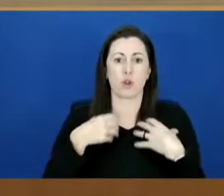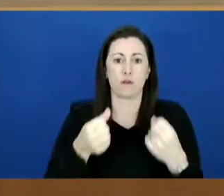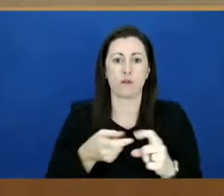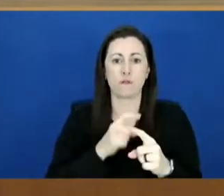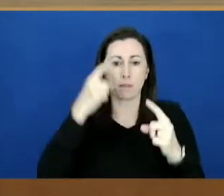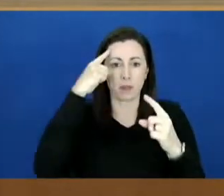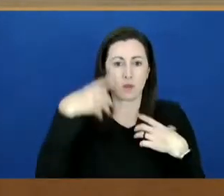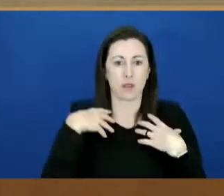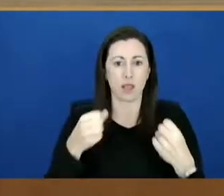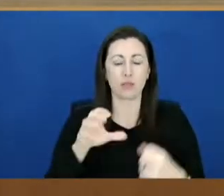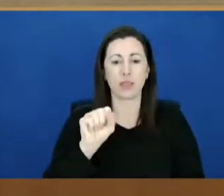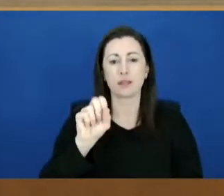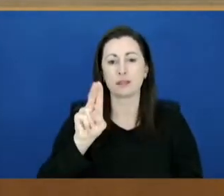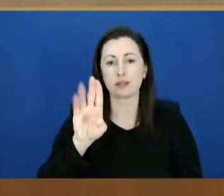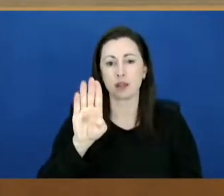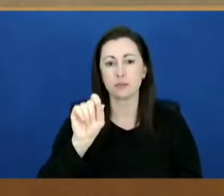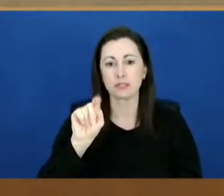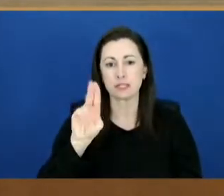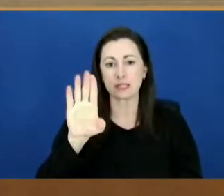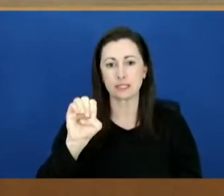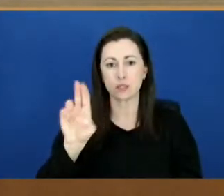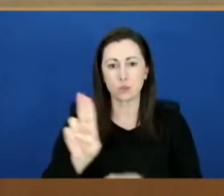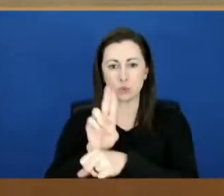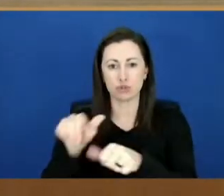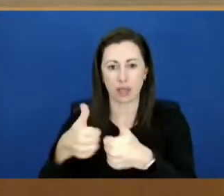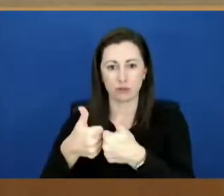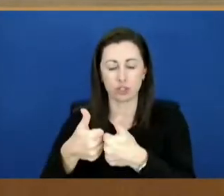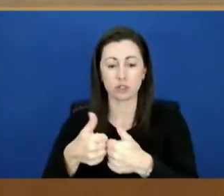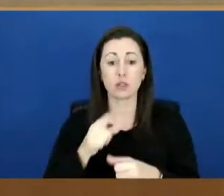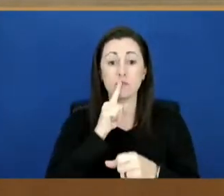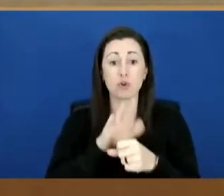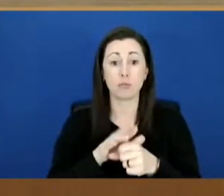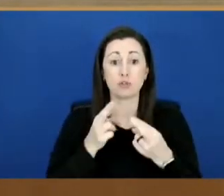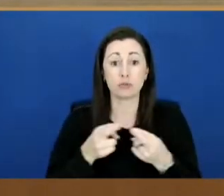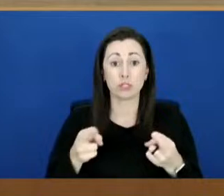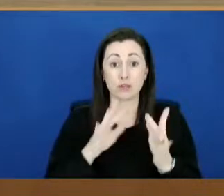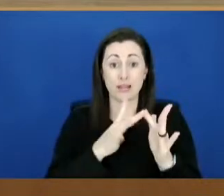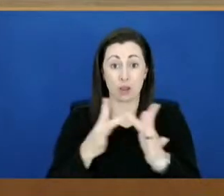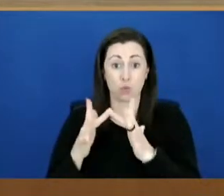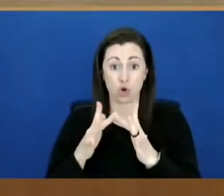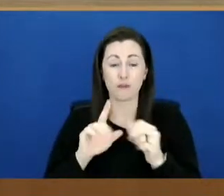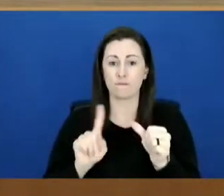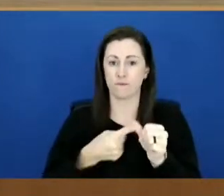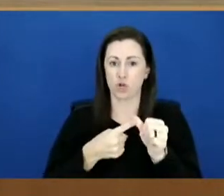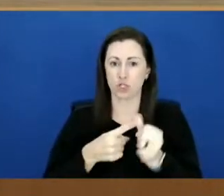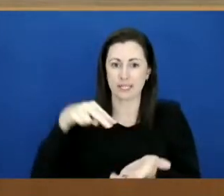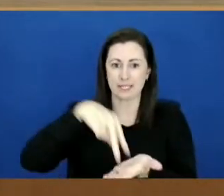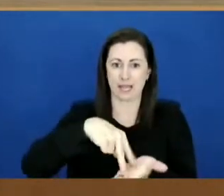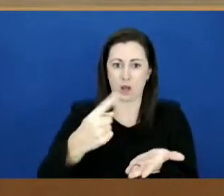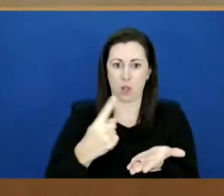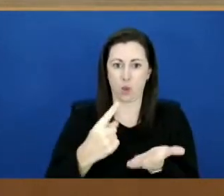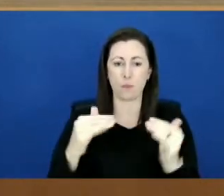PERSON WHO MYSELF IS IN LONG-TERM RECOVERY FROM BOTH MENTAL HEALTH AND SUBSTANCE USE